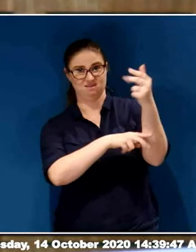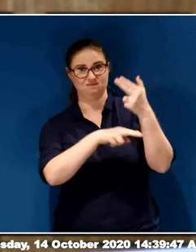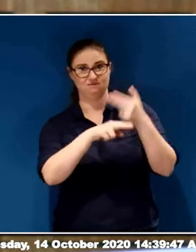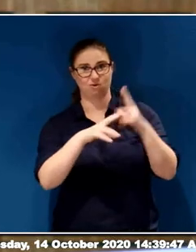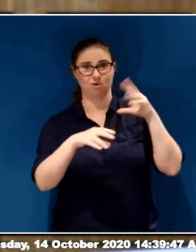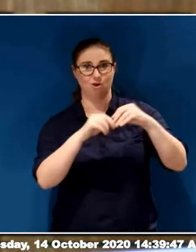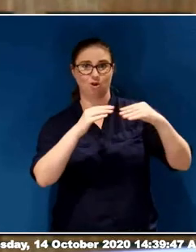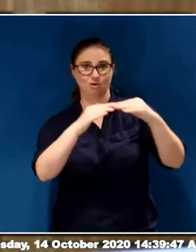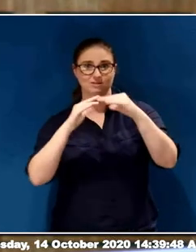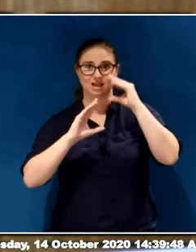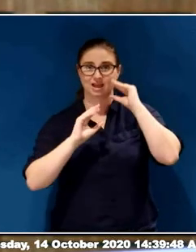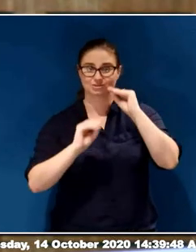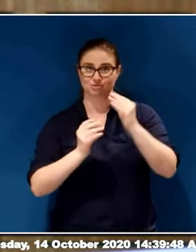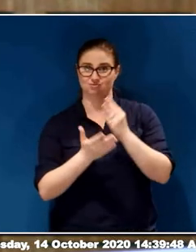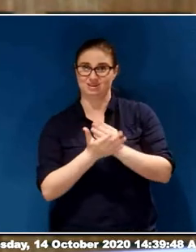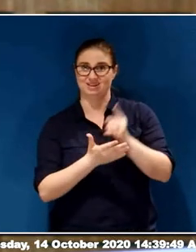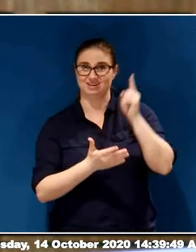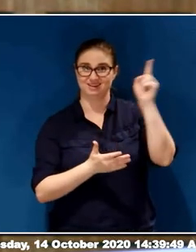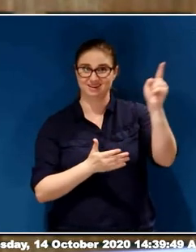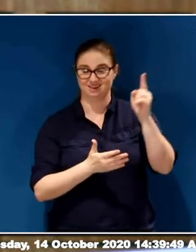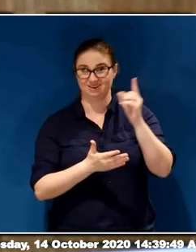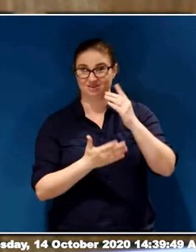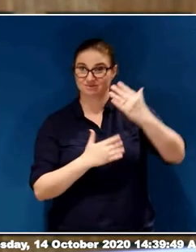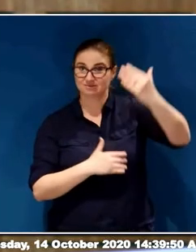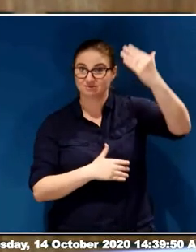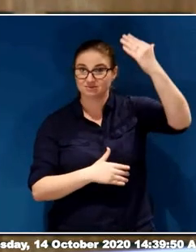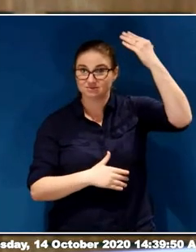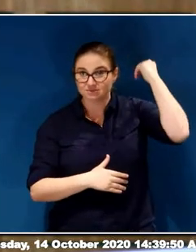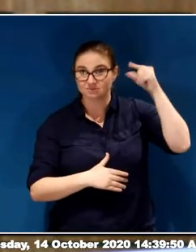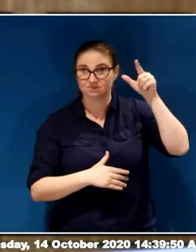United States in Browne v The Board of Education, which is actually Browne v